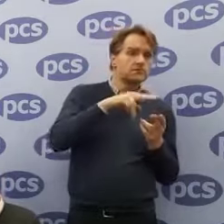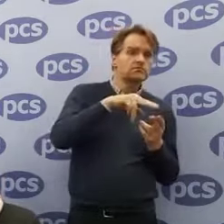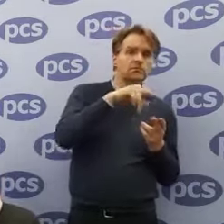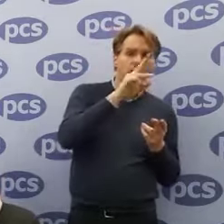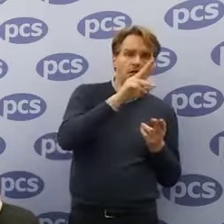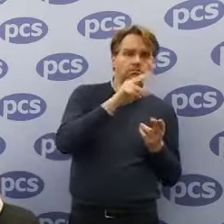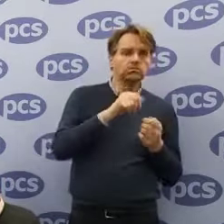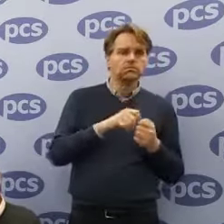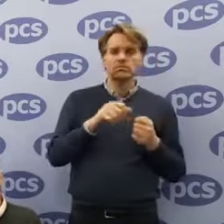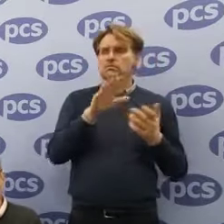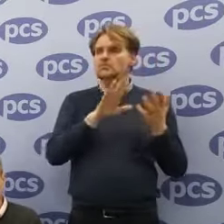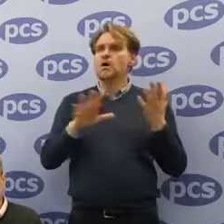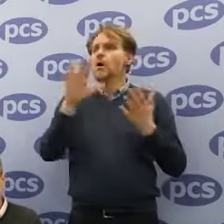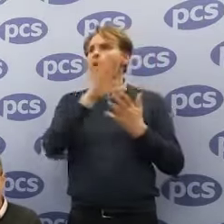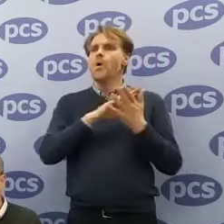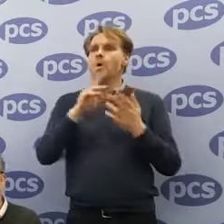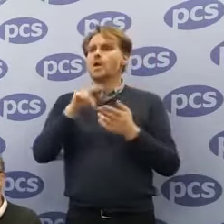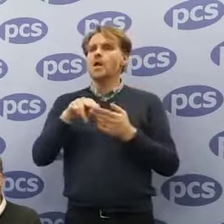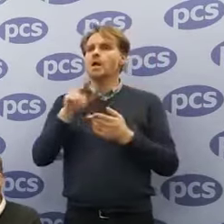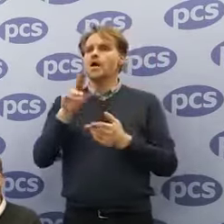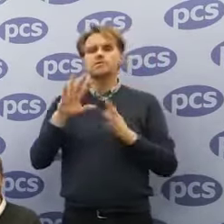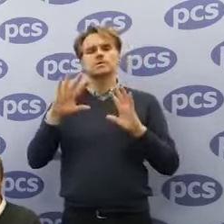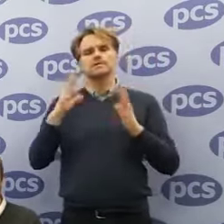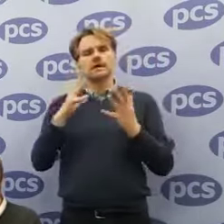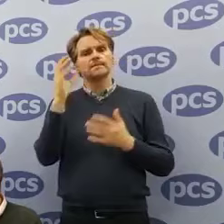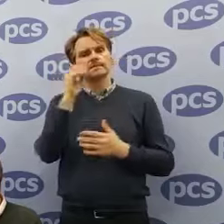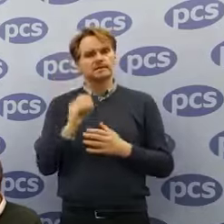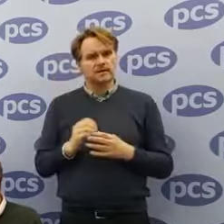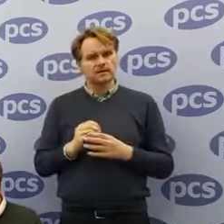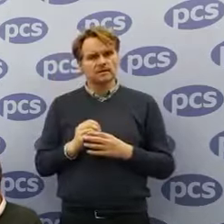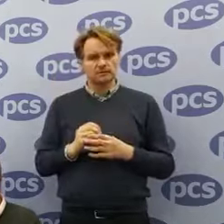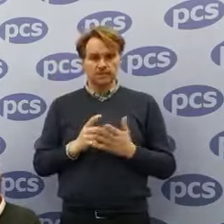a 10% pay rise as much as everybody else and that's the basis of our case.